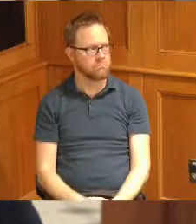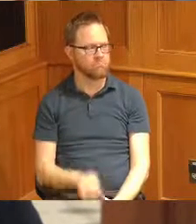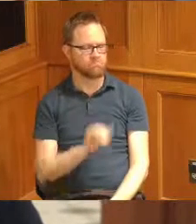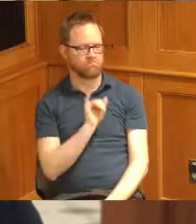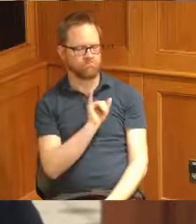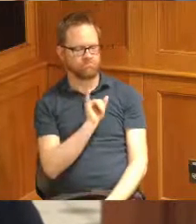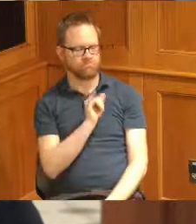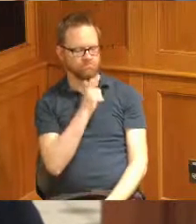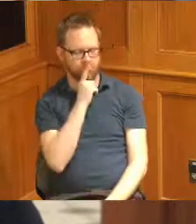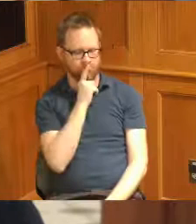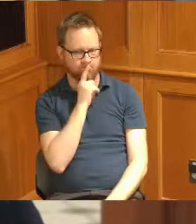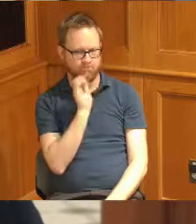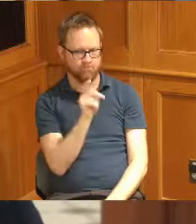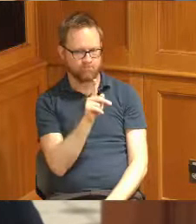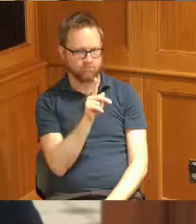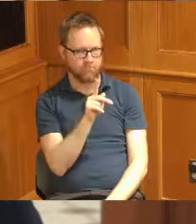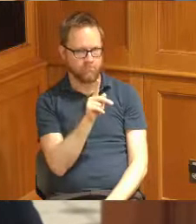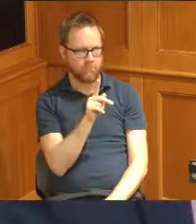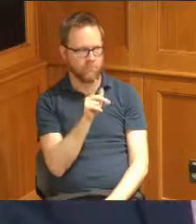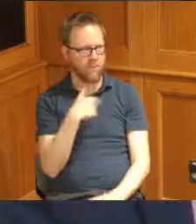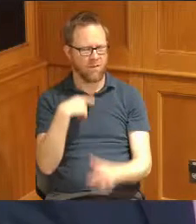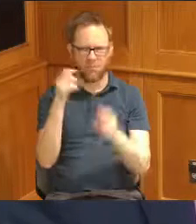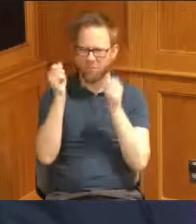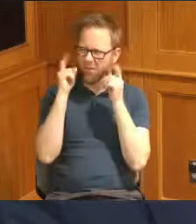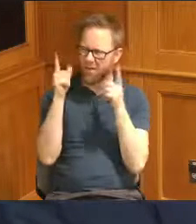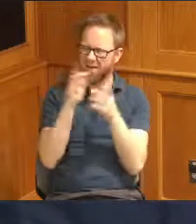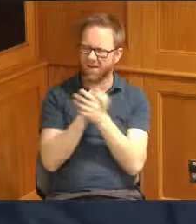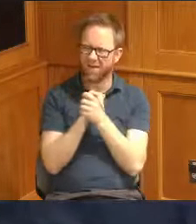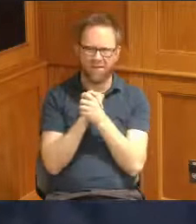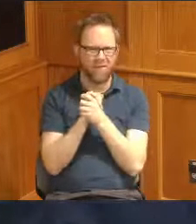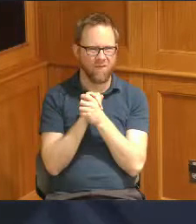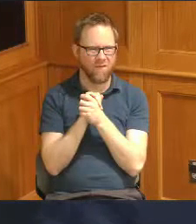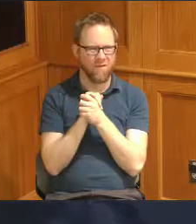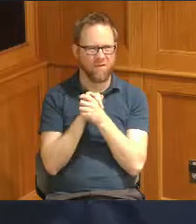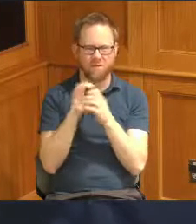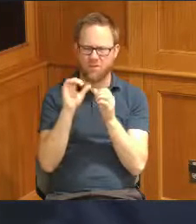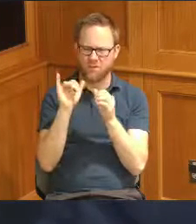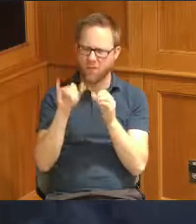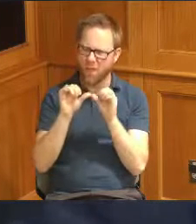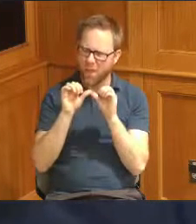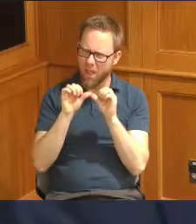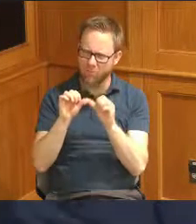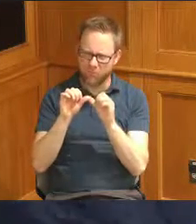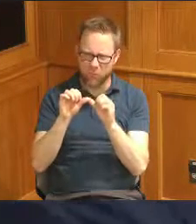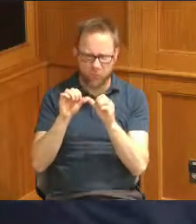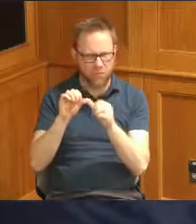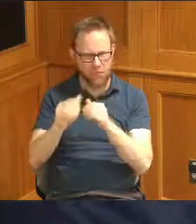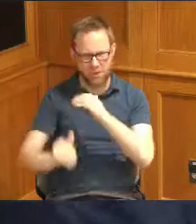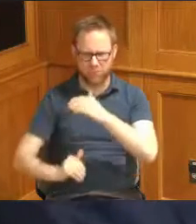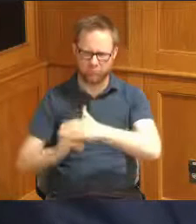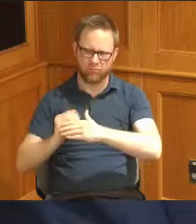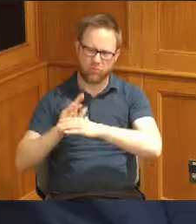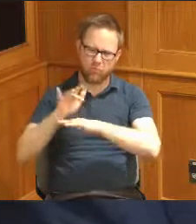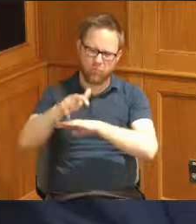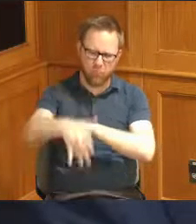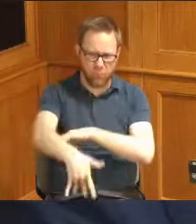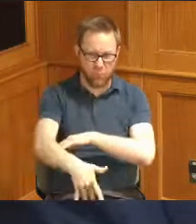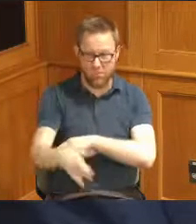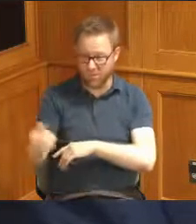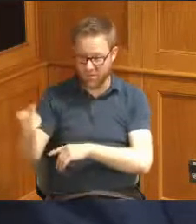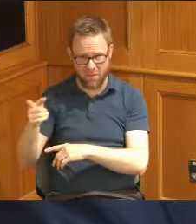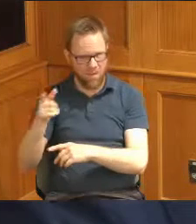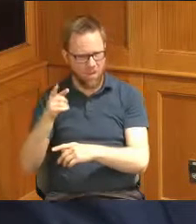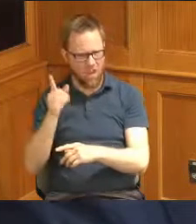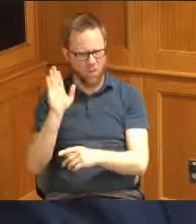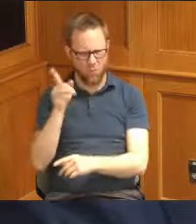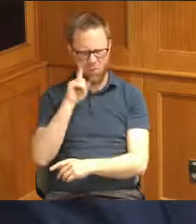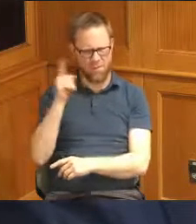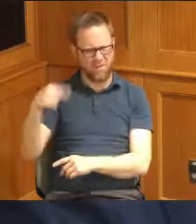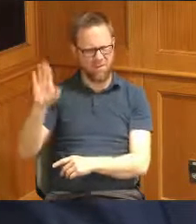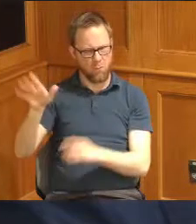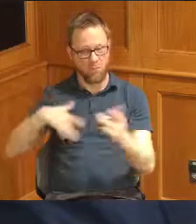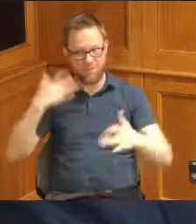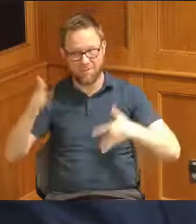that with the chronic nature of the backups in these homes that they weren't excited to sell